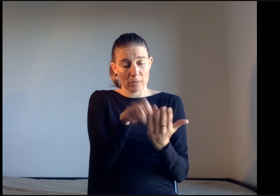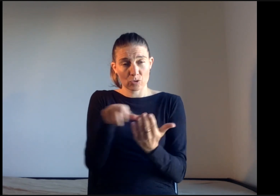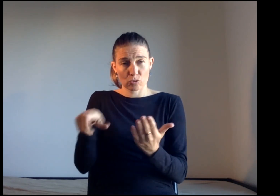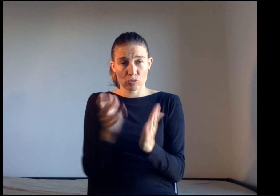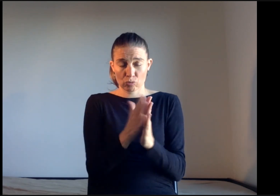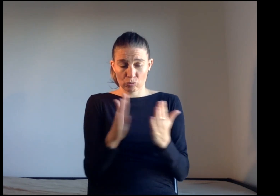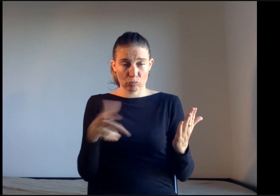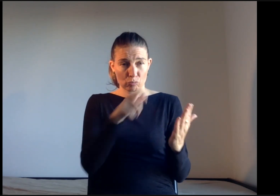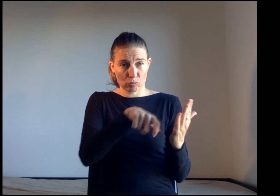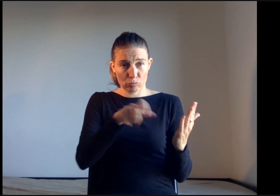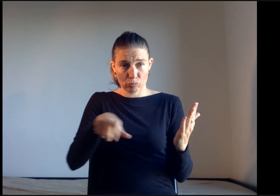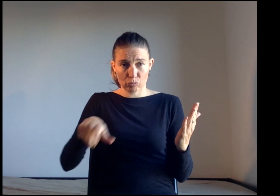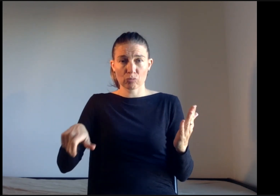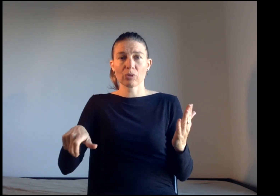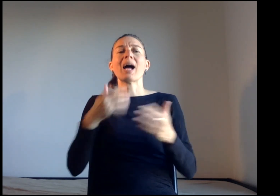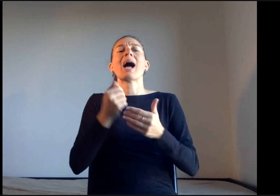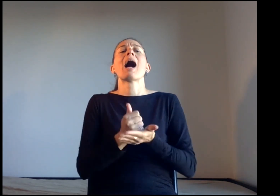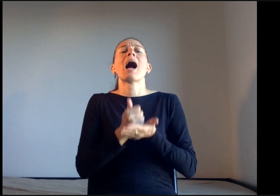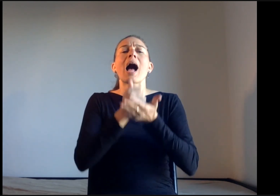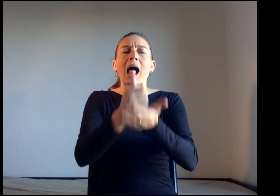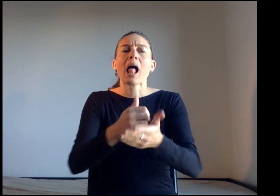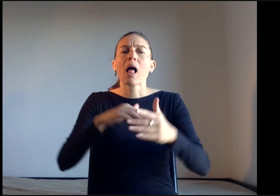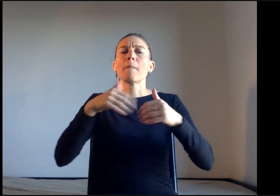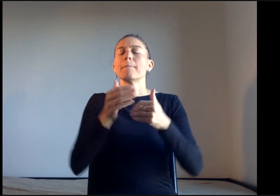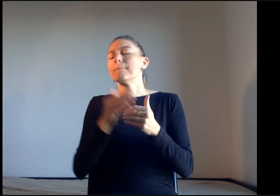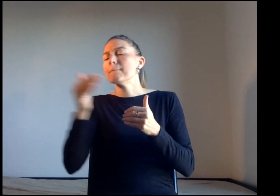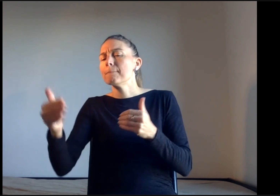where it's explained what to do, how to treat at the hospital